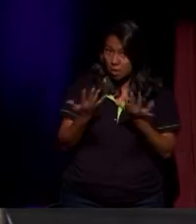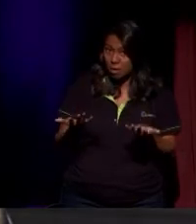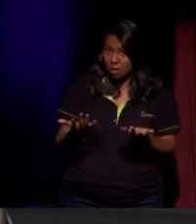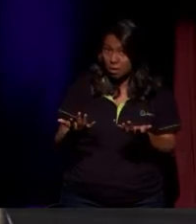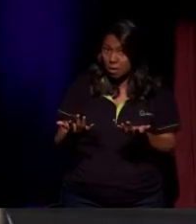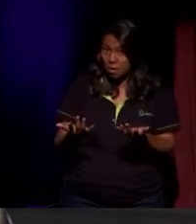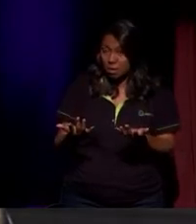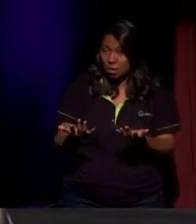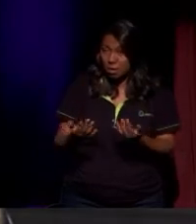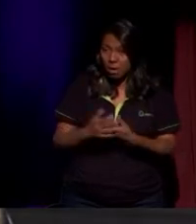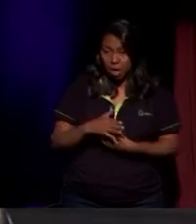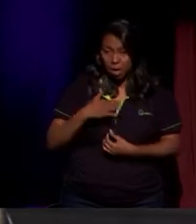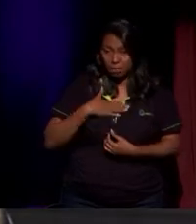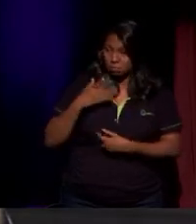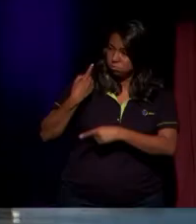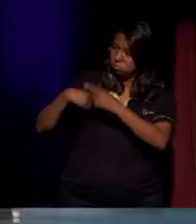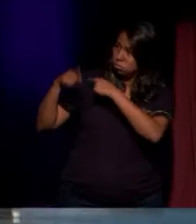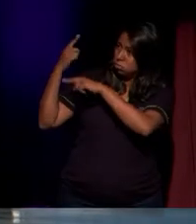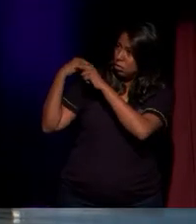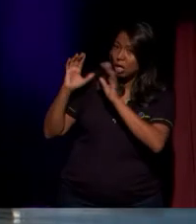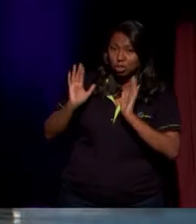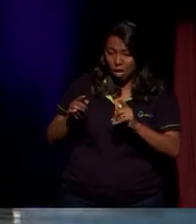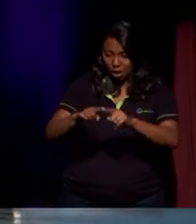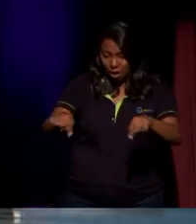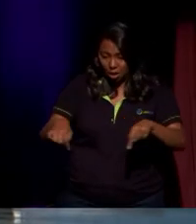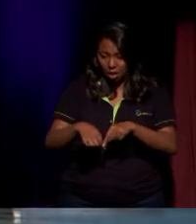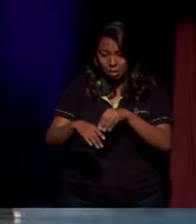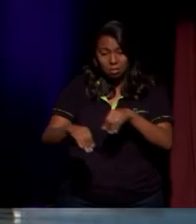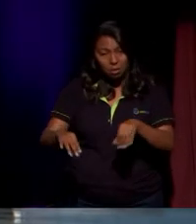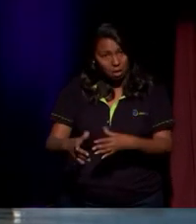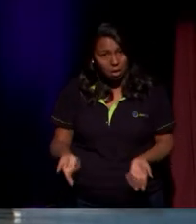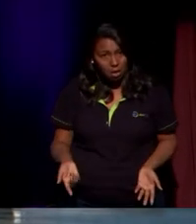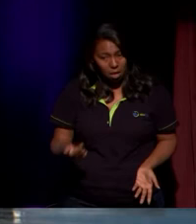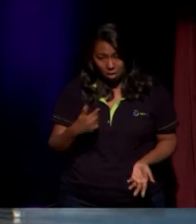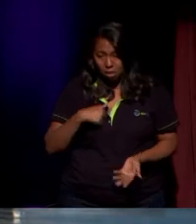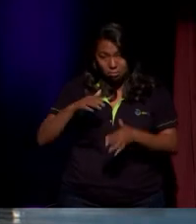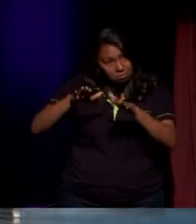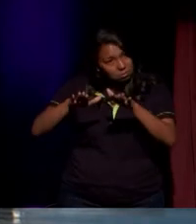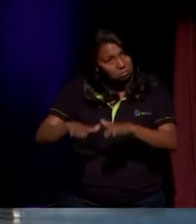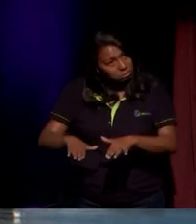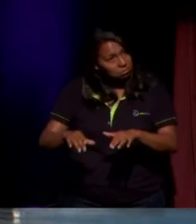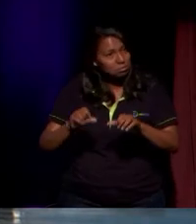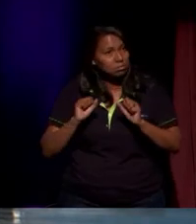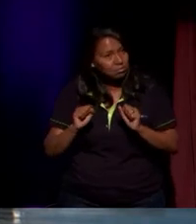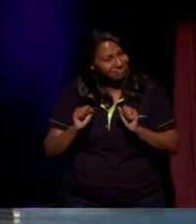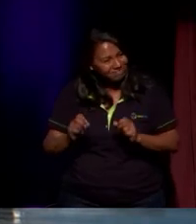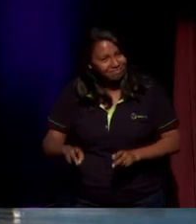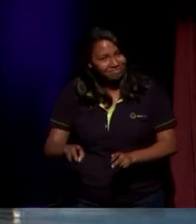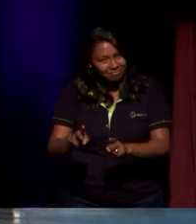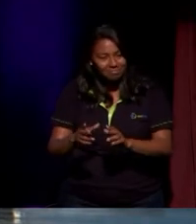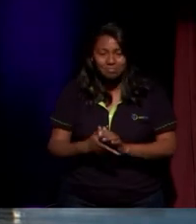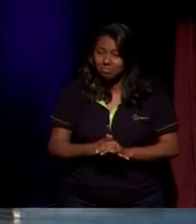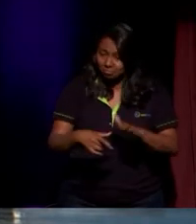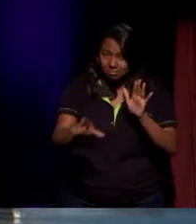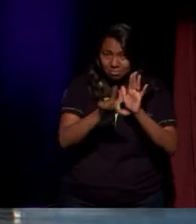if my ancestors already had that piece of land, I can keep that piece of land with me, the law provides for this.